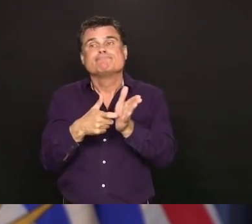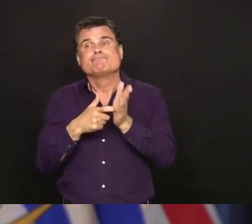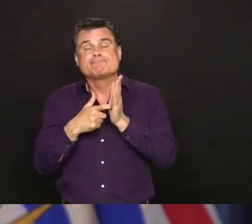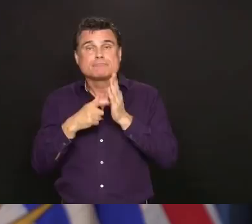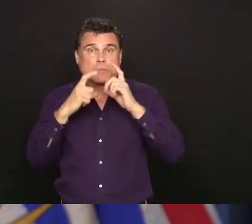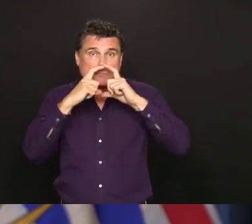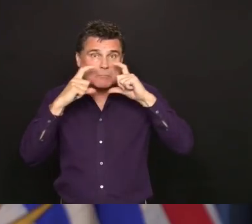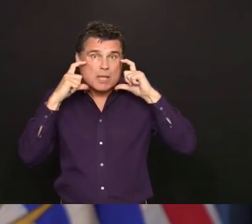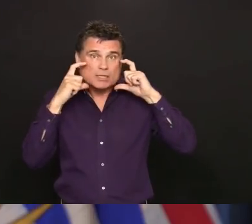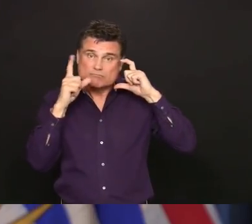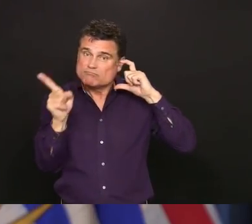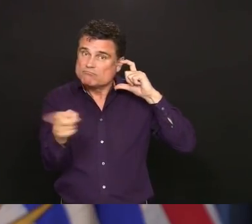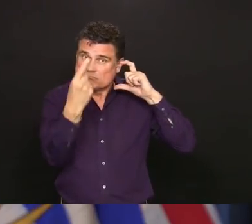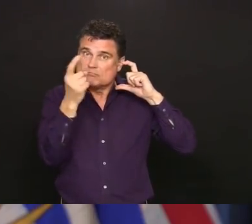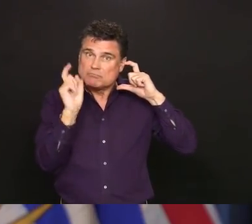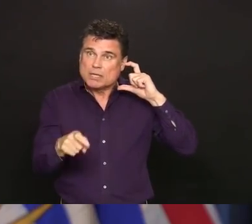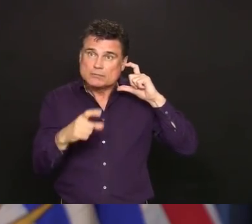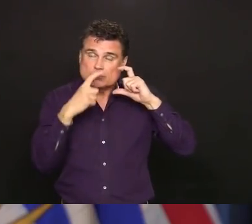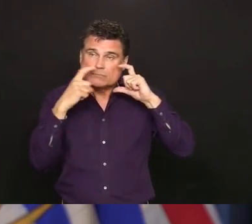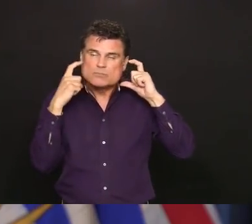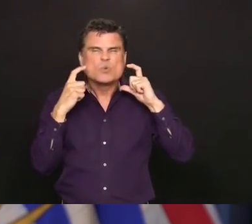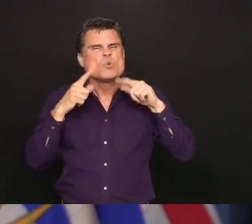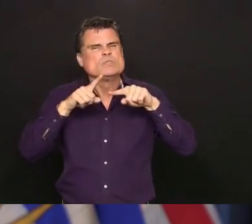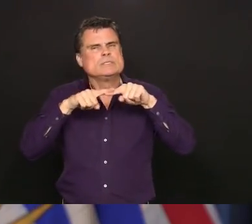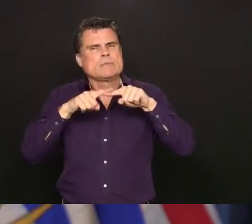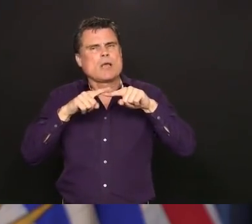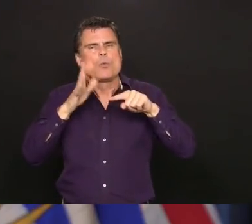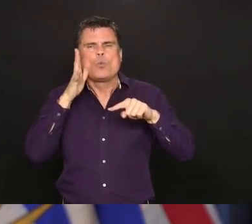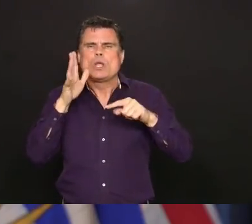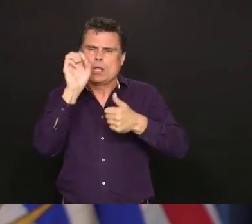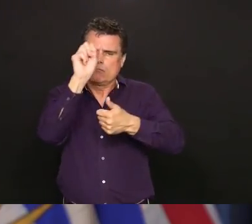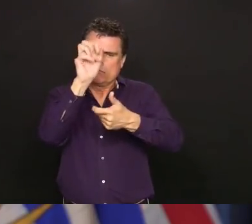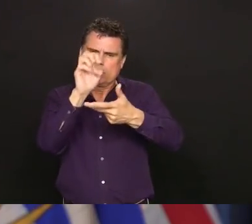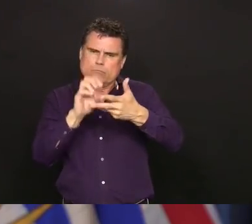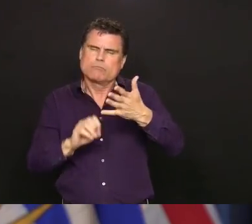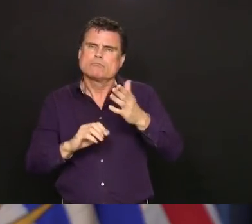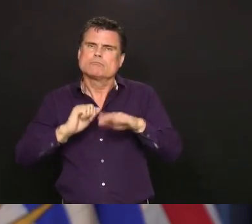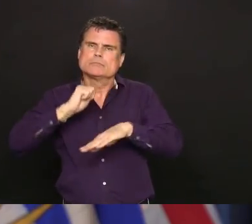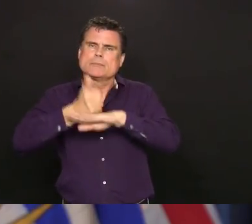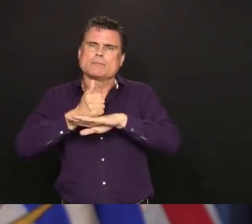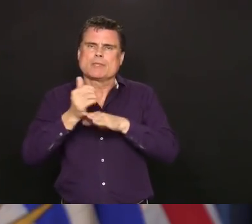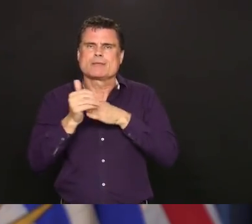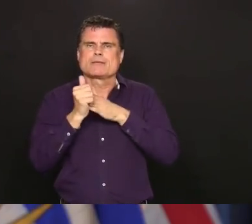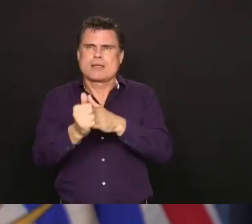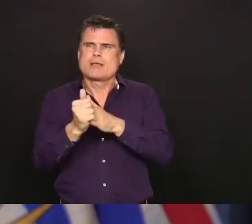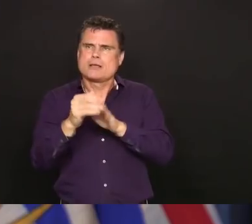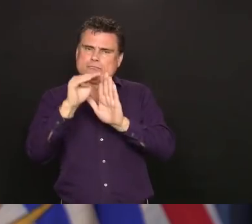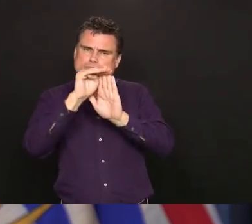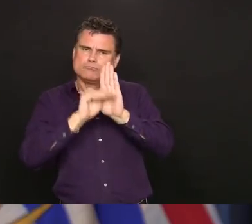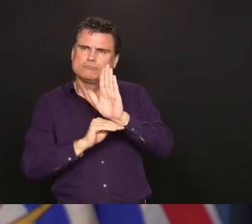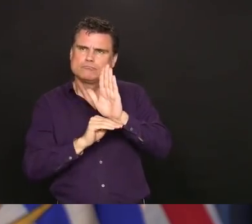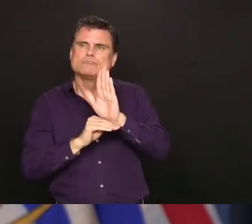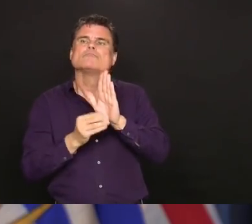make sure that we're not setting up a situation where we're going to have lots of contact between people that